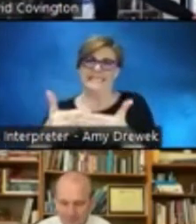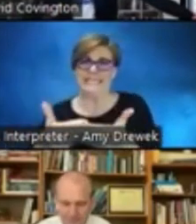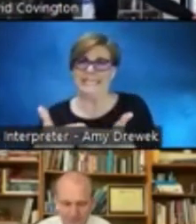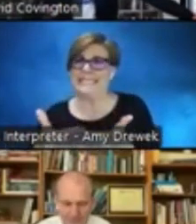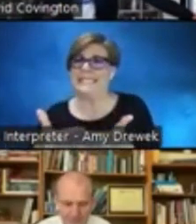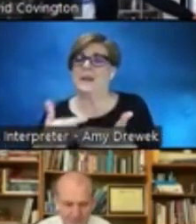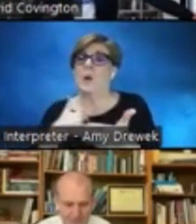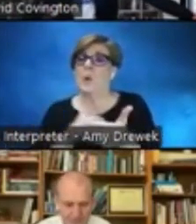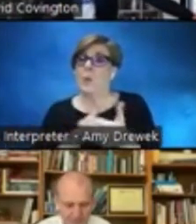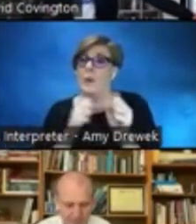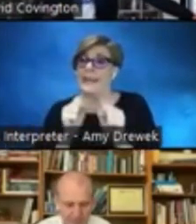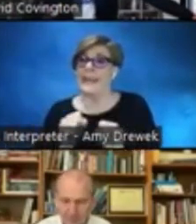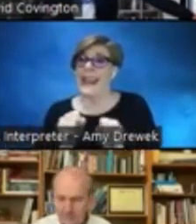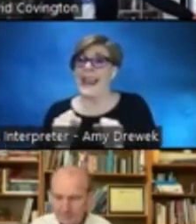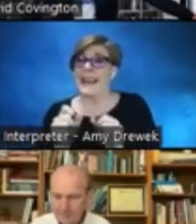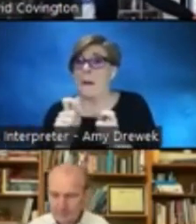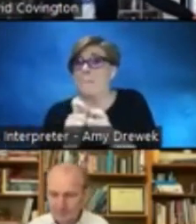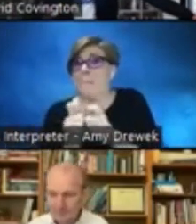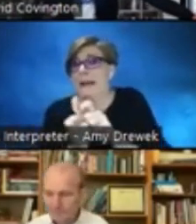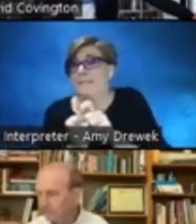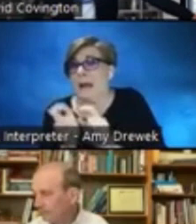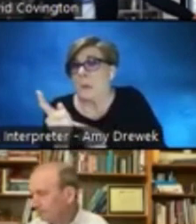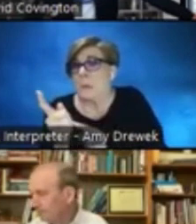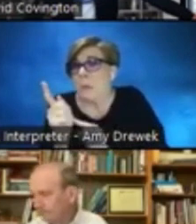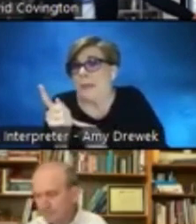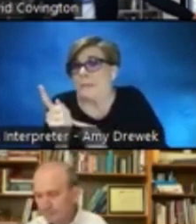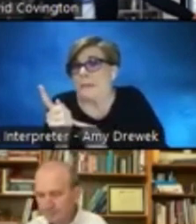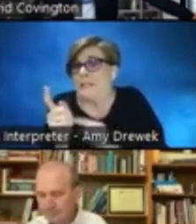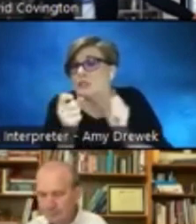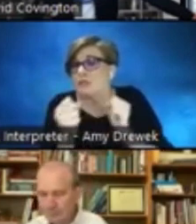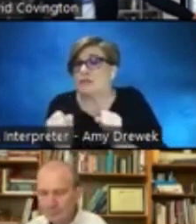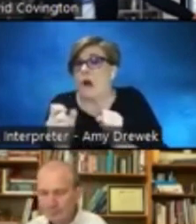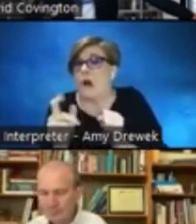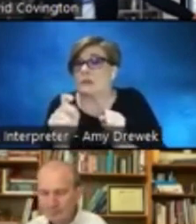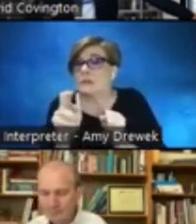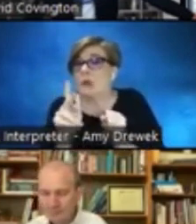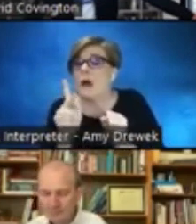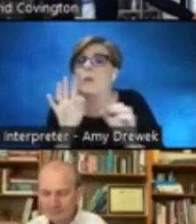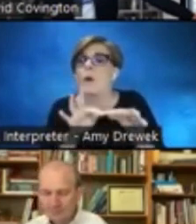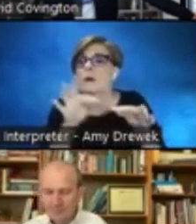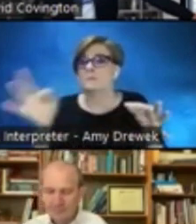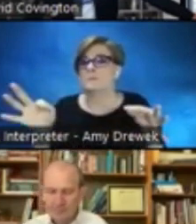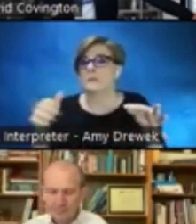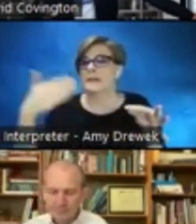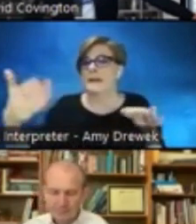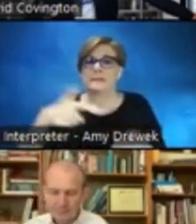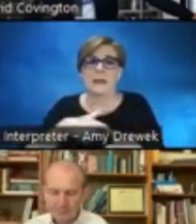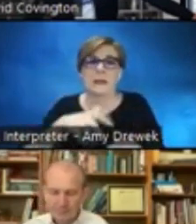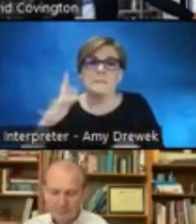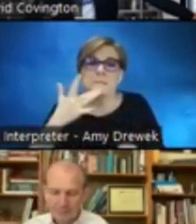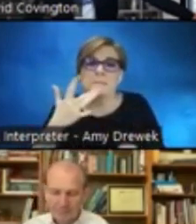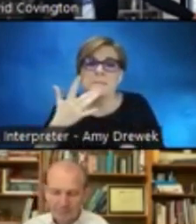WE CAN DO A MODIFIED ONE MINUTE STRONG TALK OR PUT THIS OFF UNTIL NEXT TIME? WHAT IS YOUR PREFERENCE?